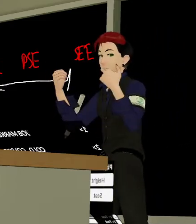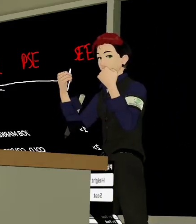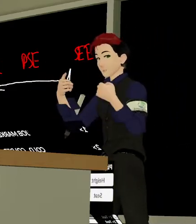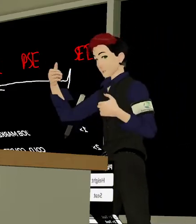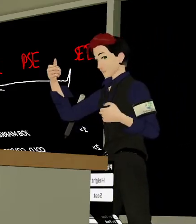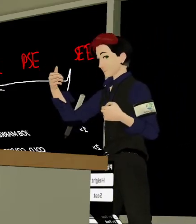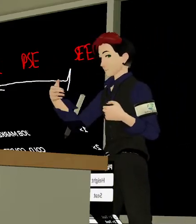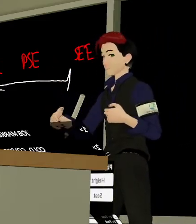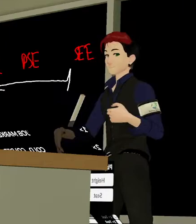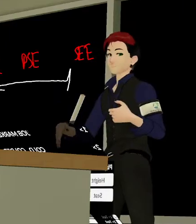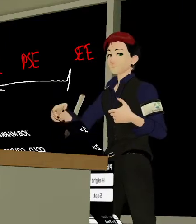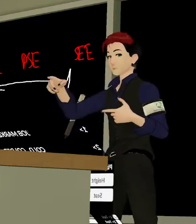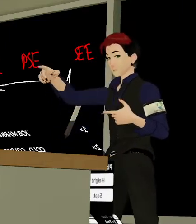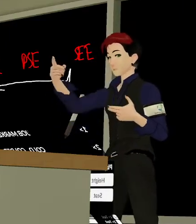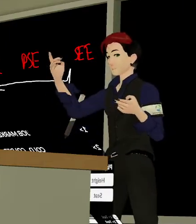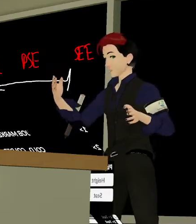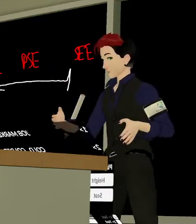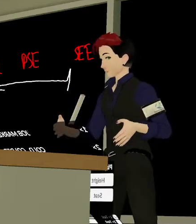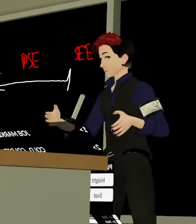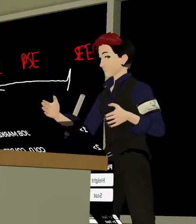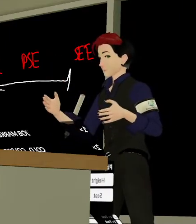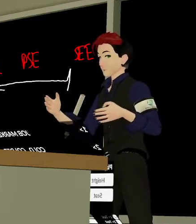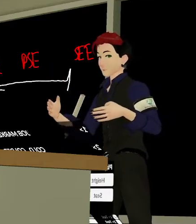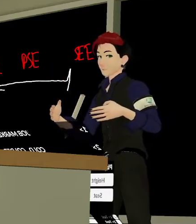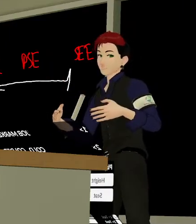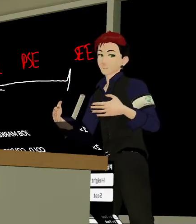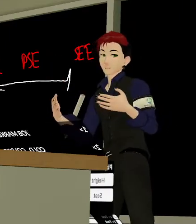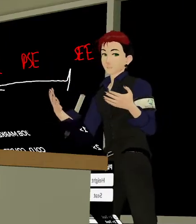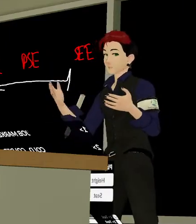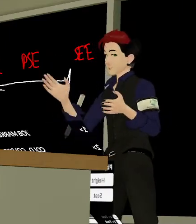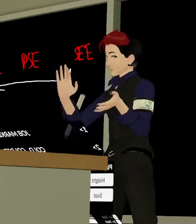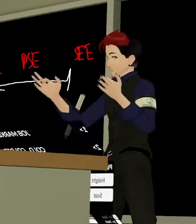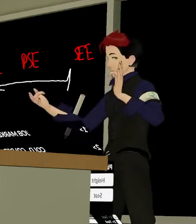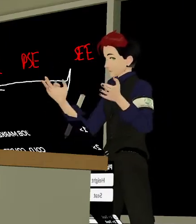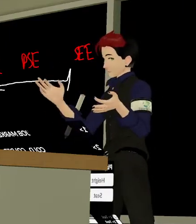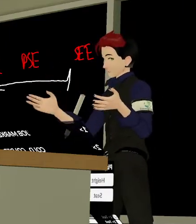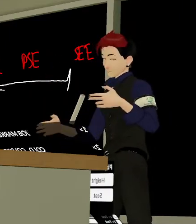so it's colder you can also one person you can say you can compare the two by